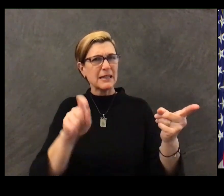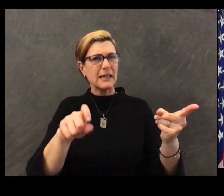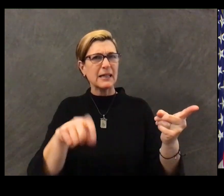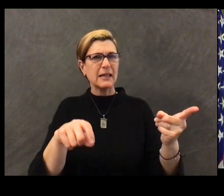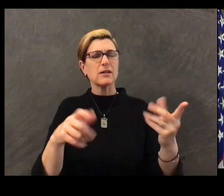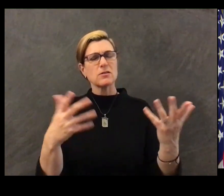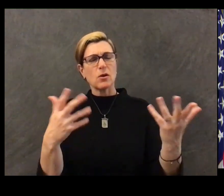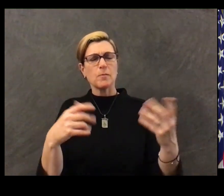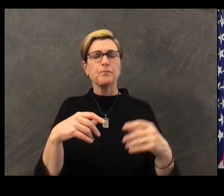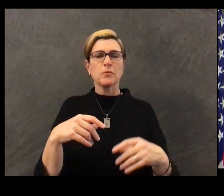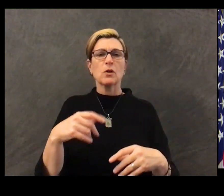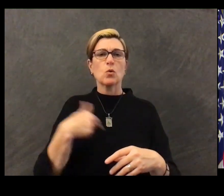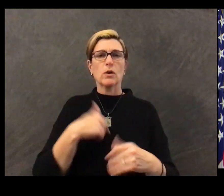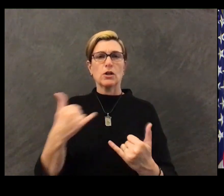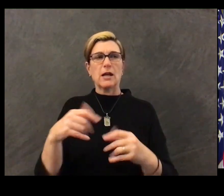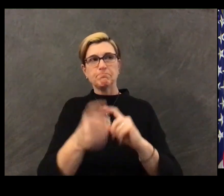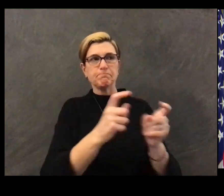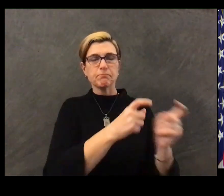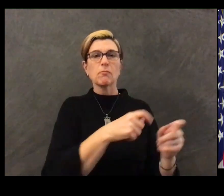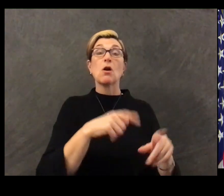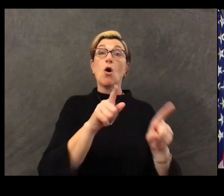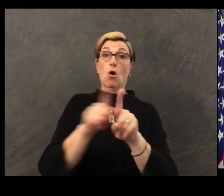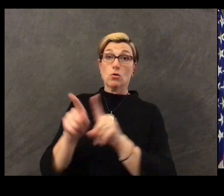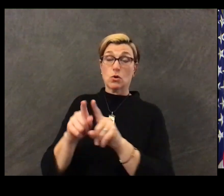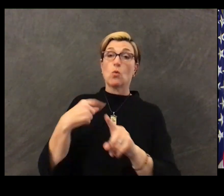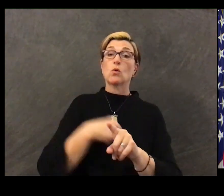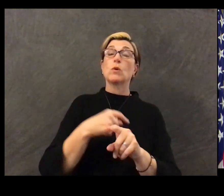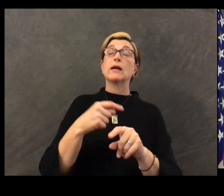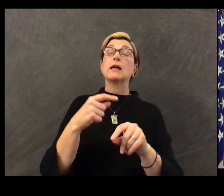the same time we're also supporting the establishment of new testing sites